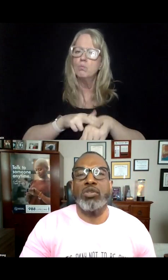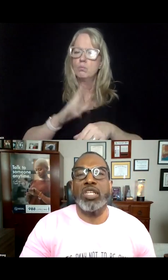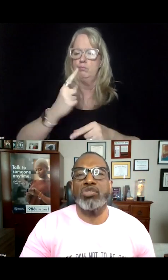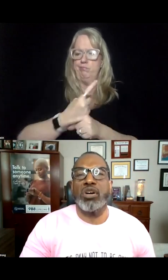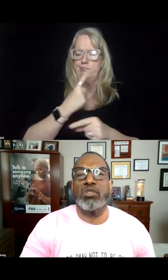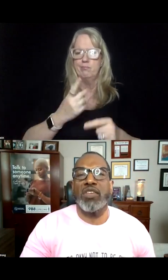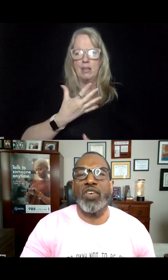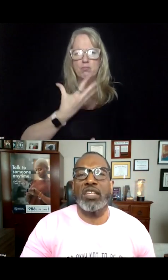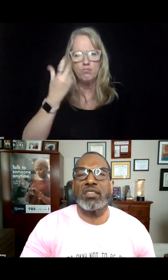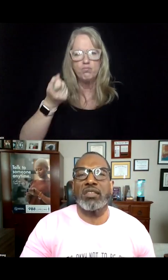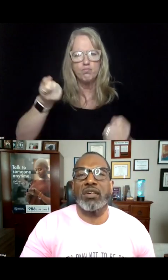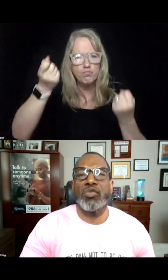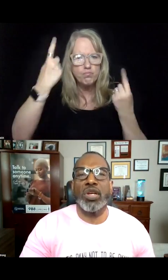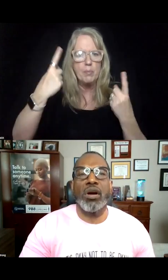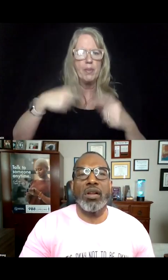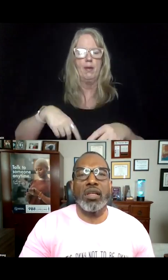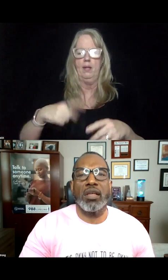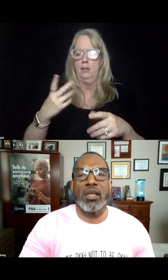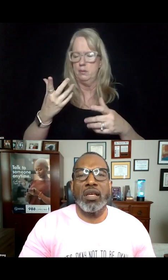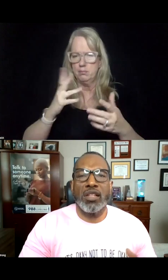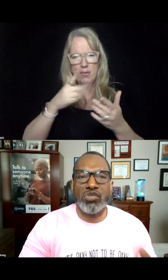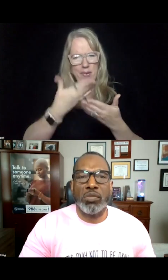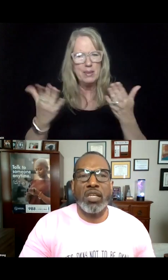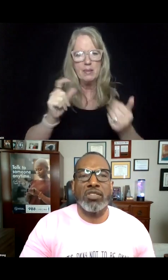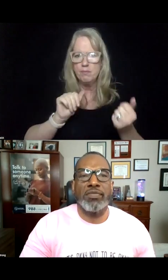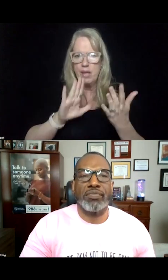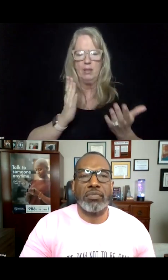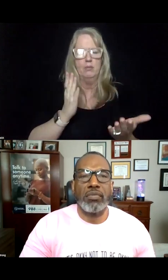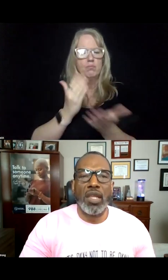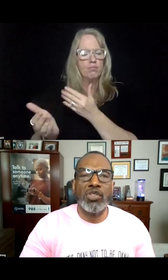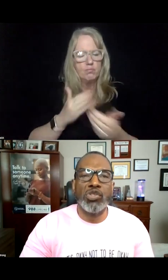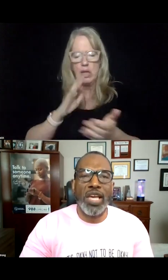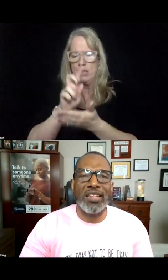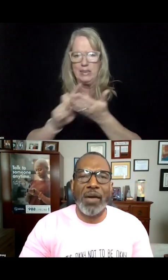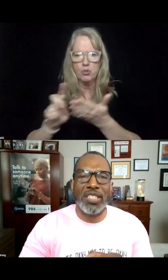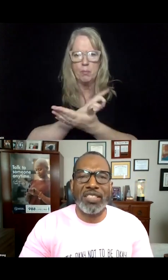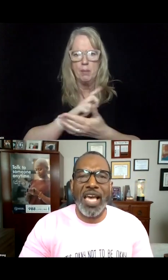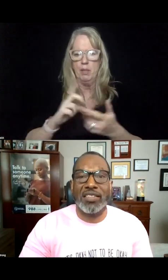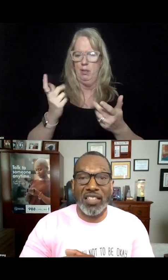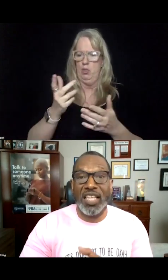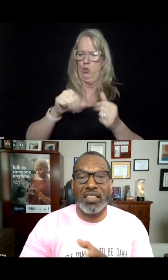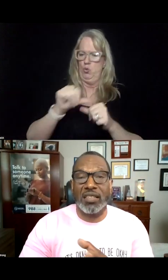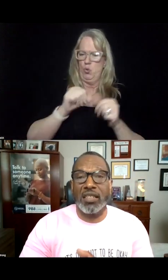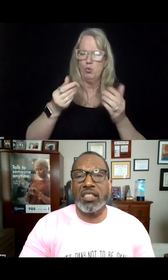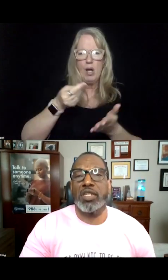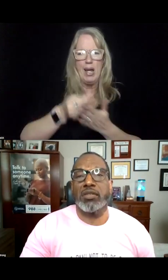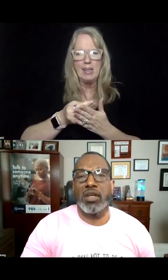WITH THE STRUGGLES THEY FACE WITH DISCRIMINATION. SOCIAL STATUS IS LINKED TO MENTAL